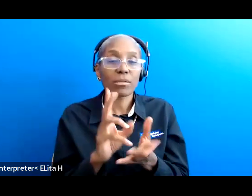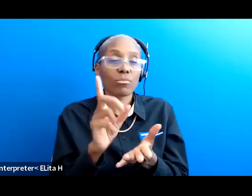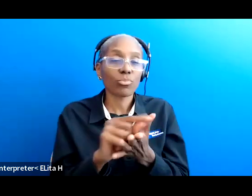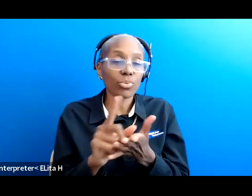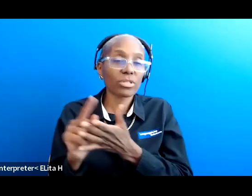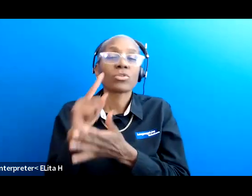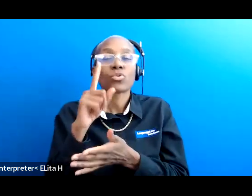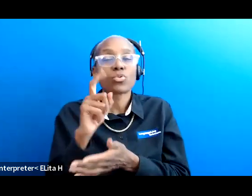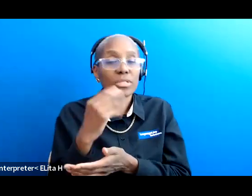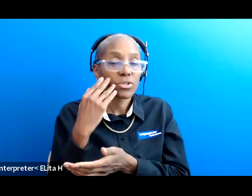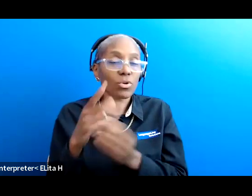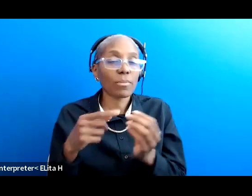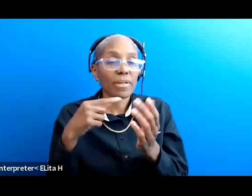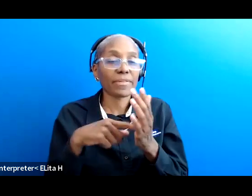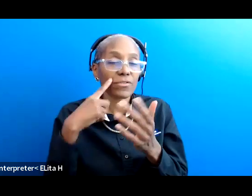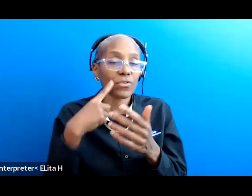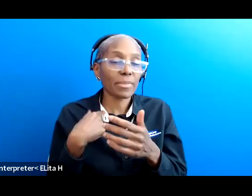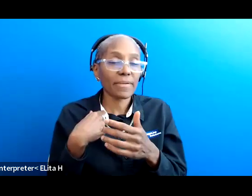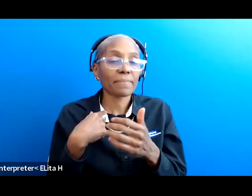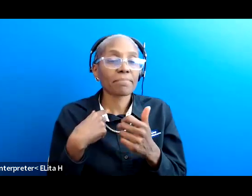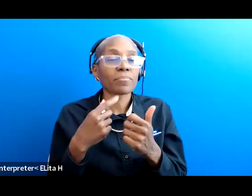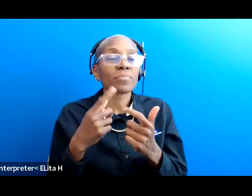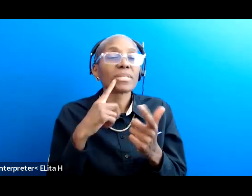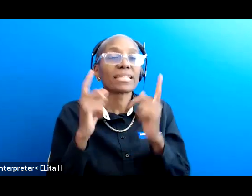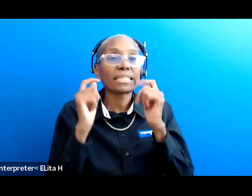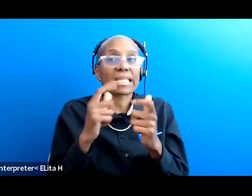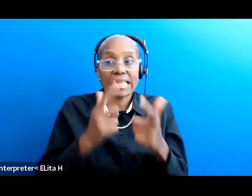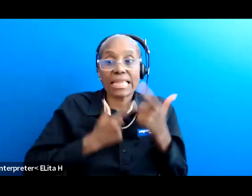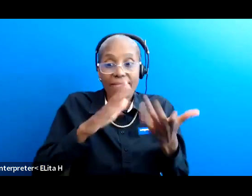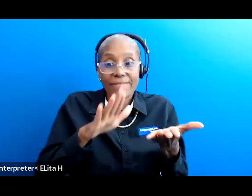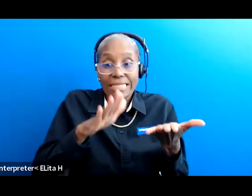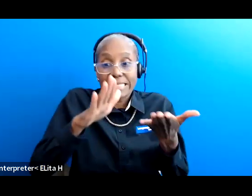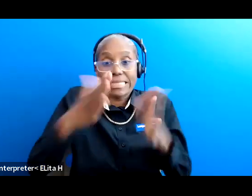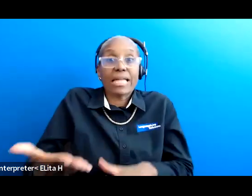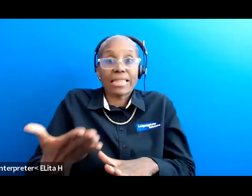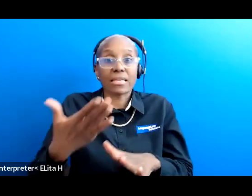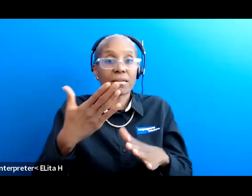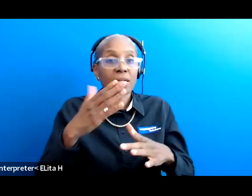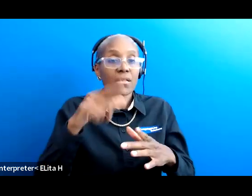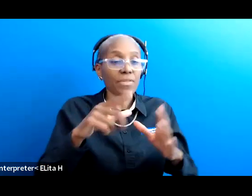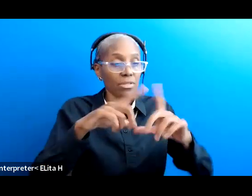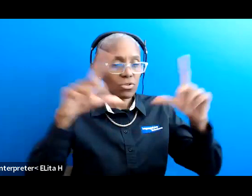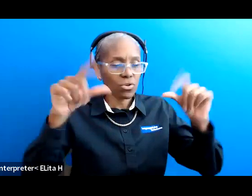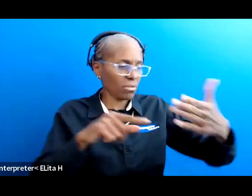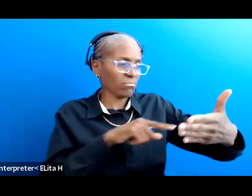"You need to know about this for me. It's a matter of life and death.” And this card will tell them how serious this is.